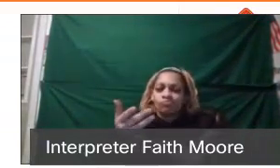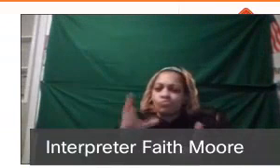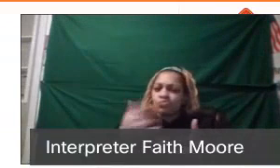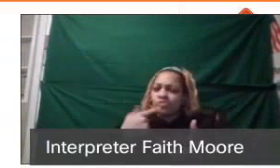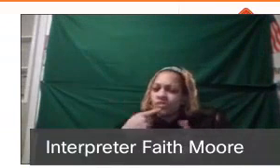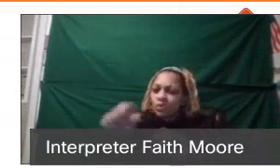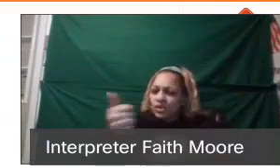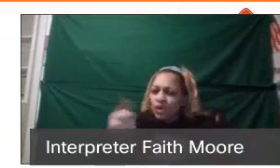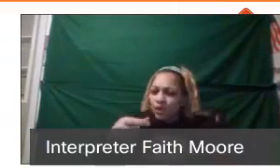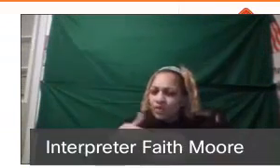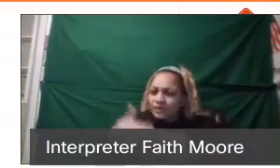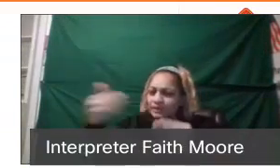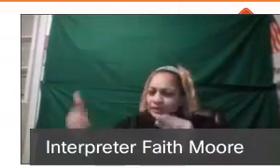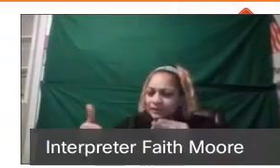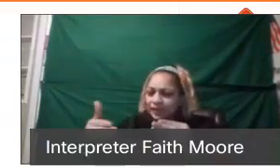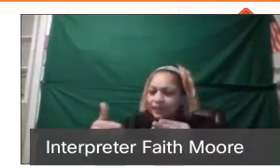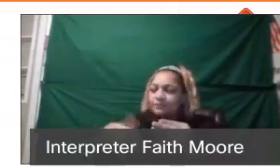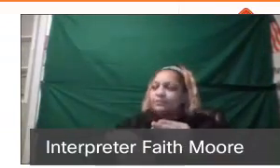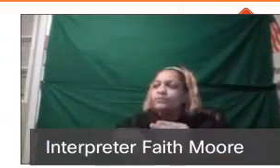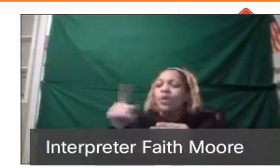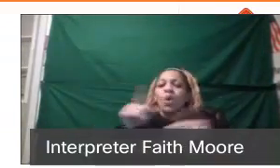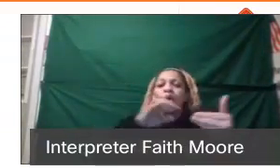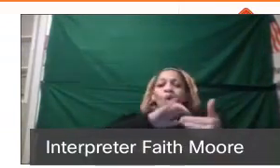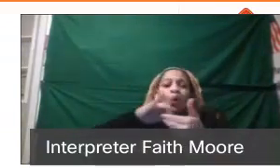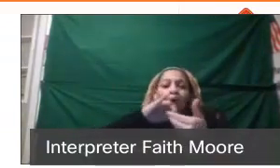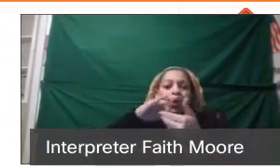There's a hauling service facility, like.